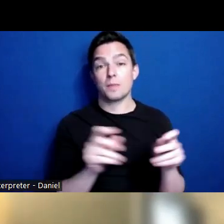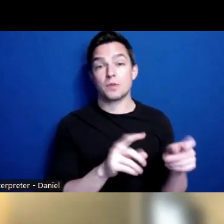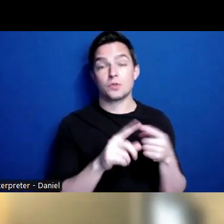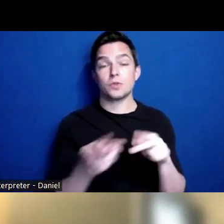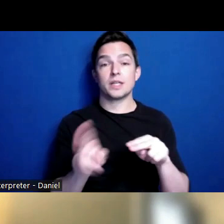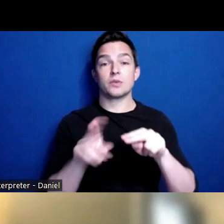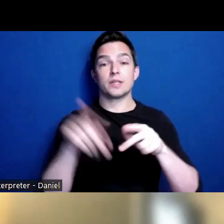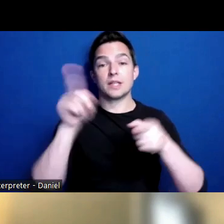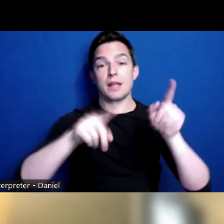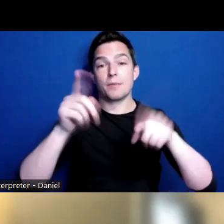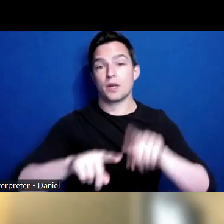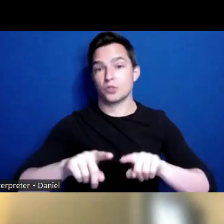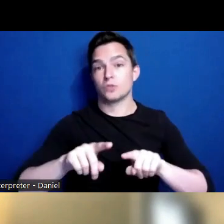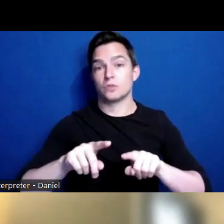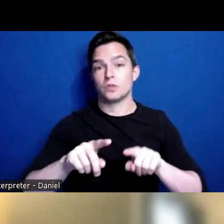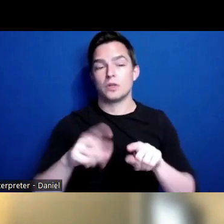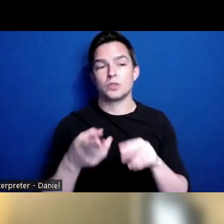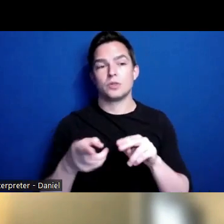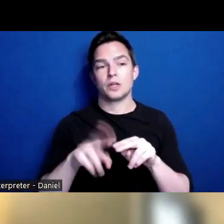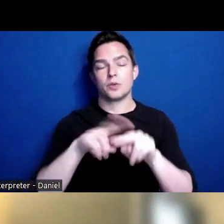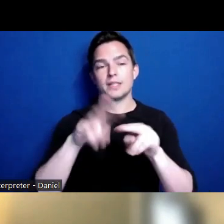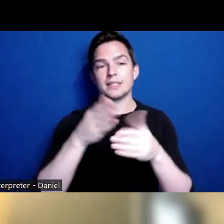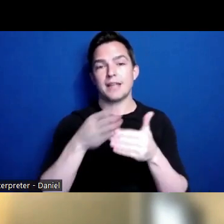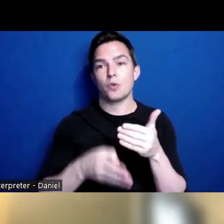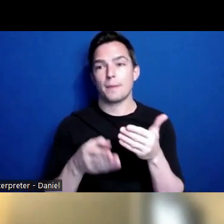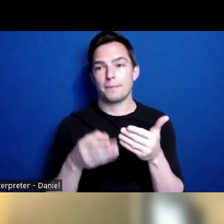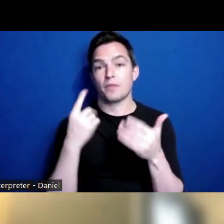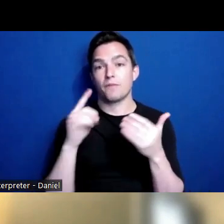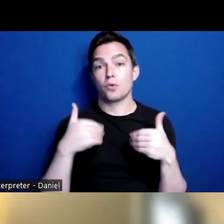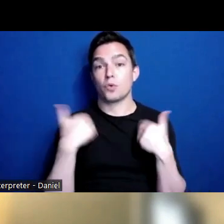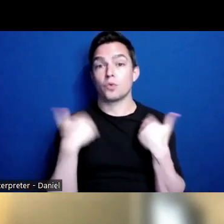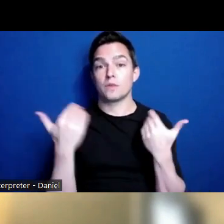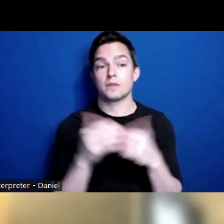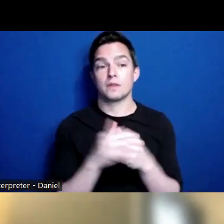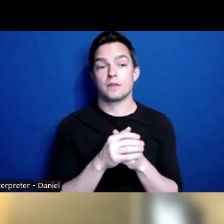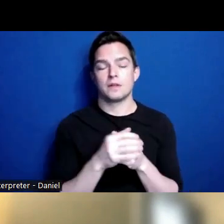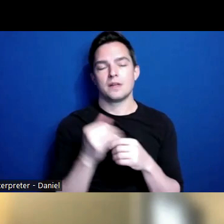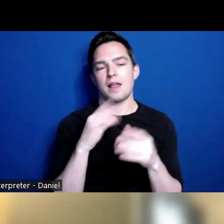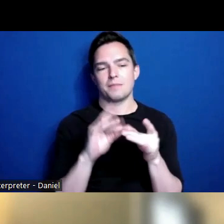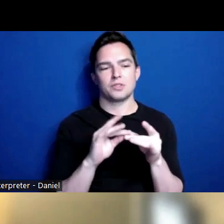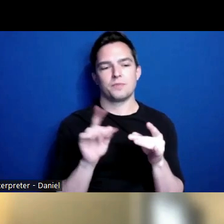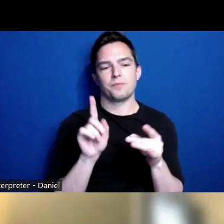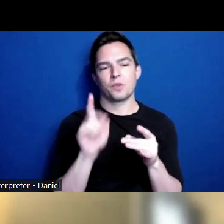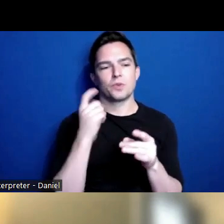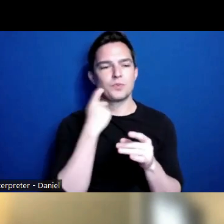collaboration, to increase outcomes for youth. I'll mention one recent federal investment that